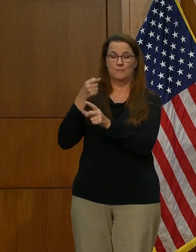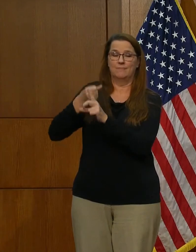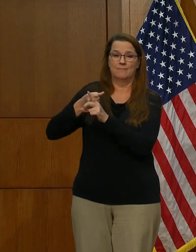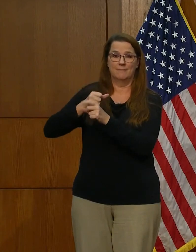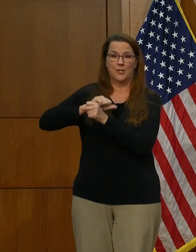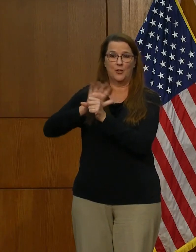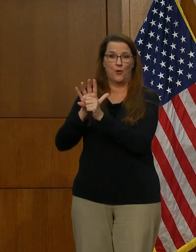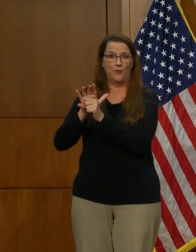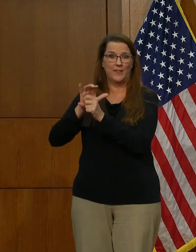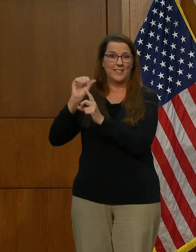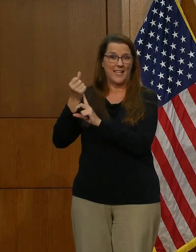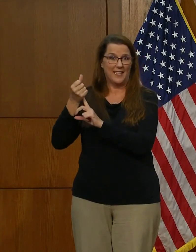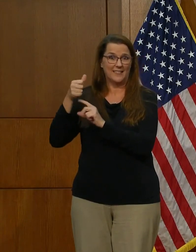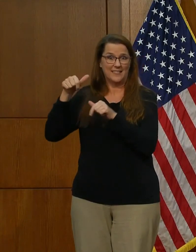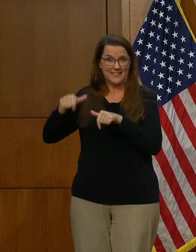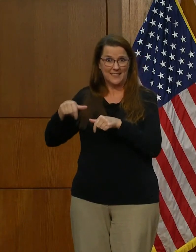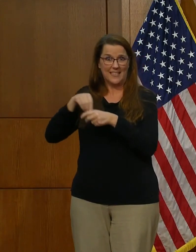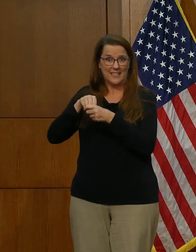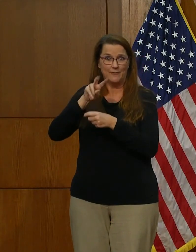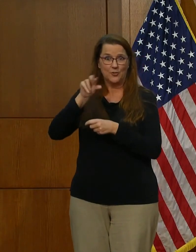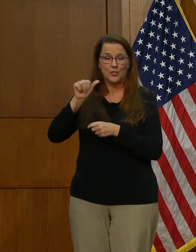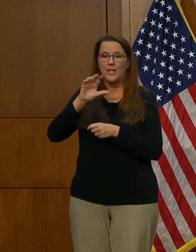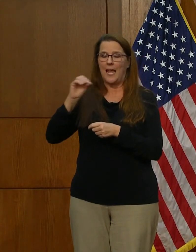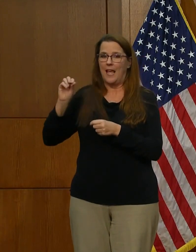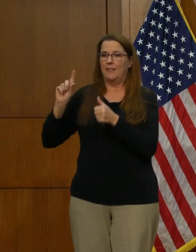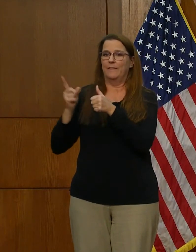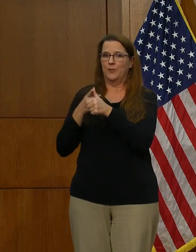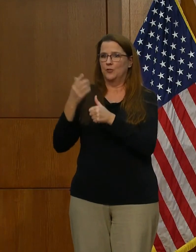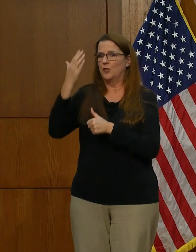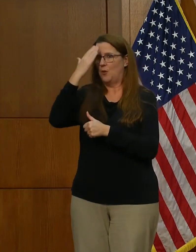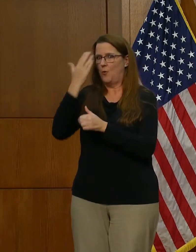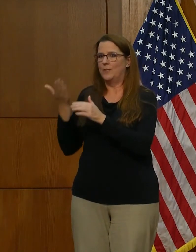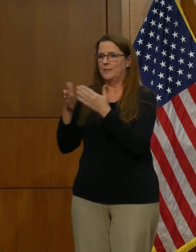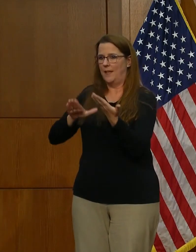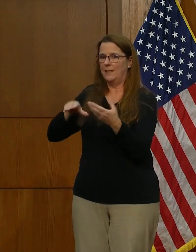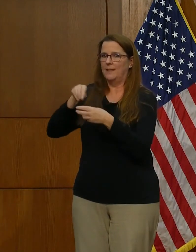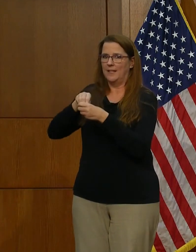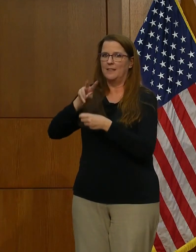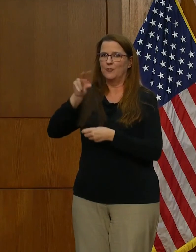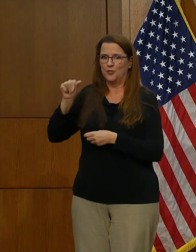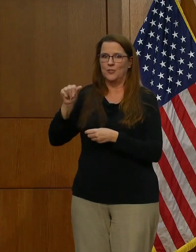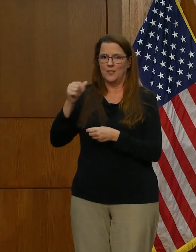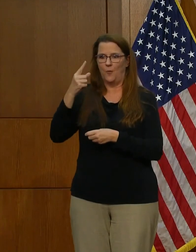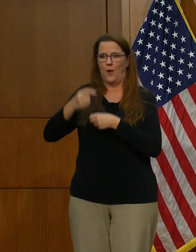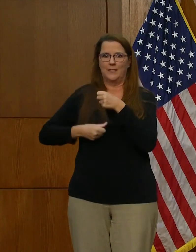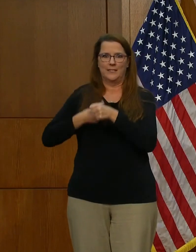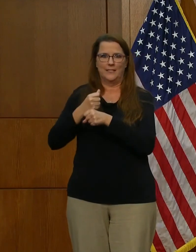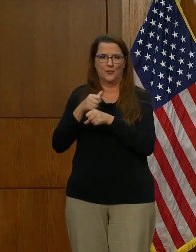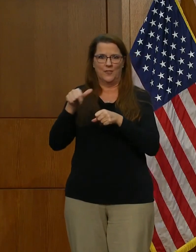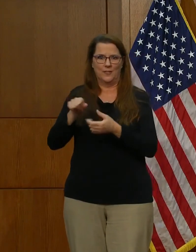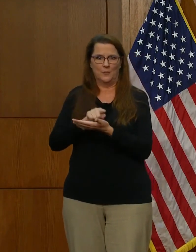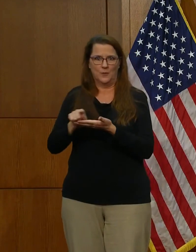FIRST KNOWN CASE OF COVID. AND OUR FIRST KNOWN DEATH. AND IT